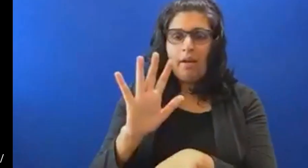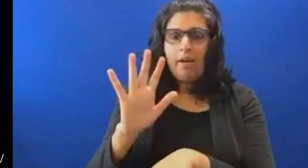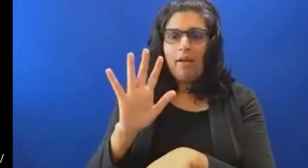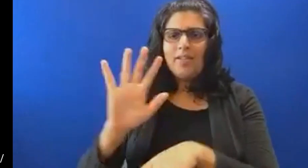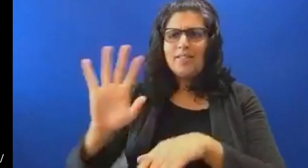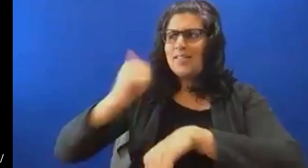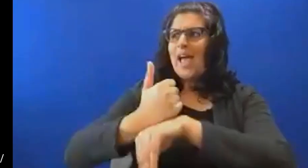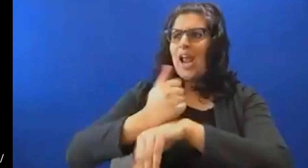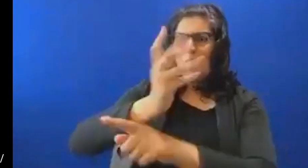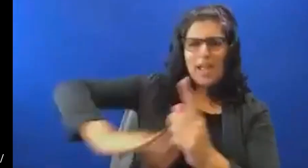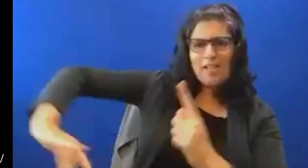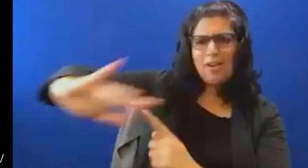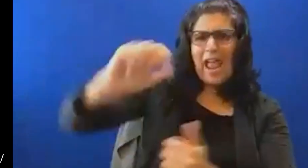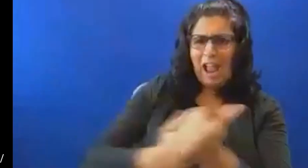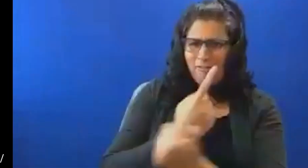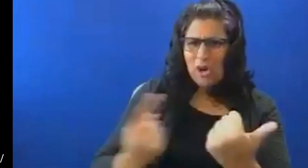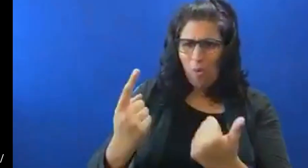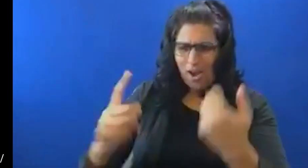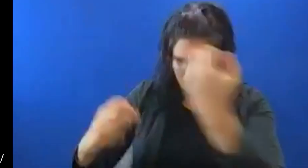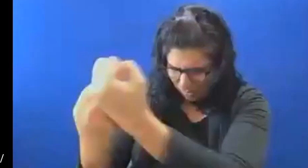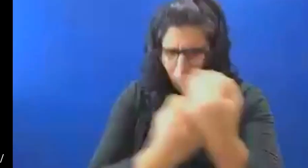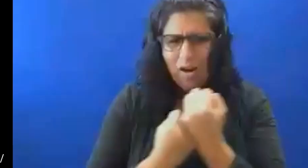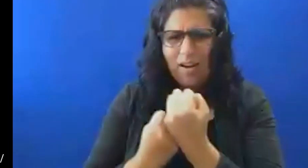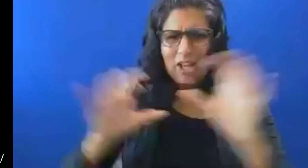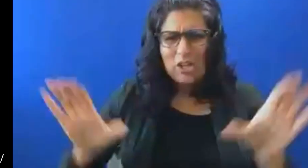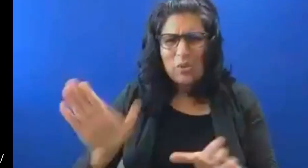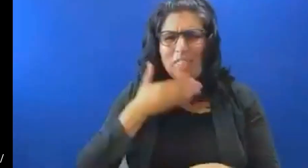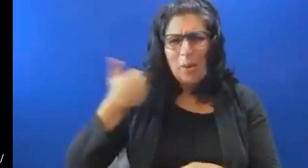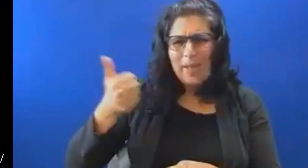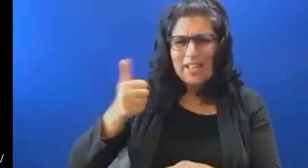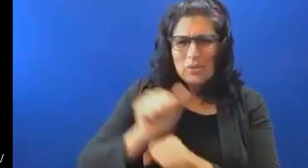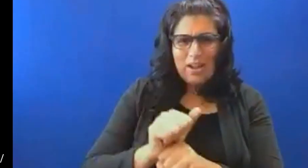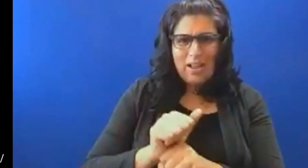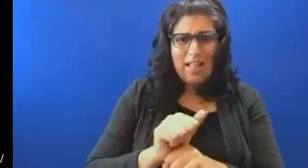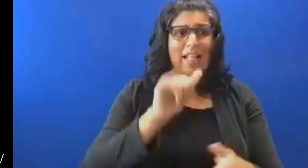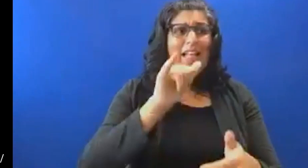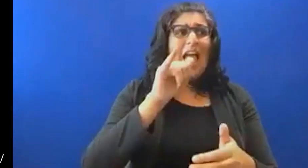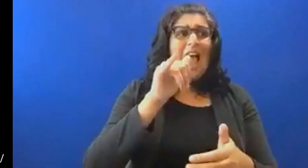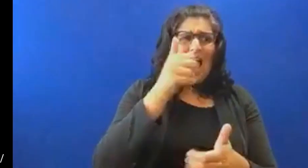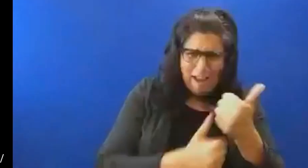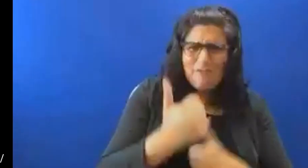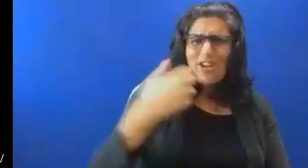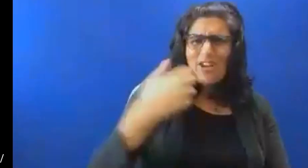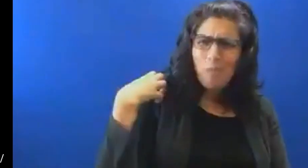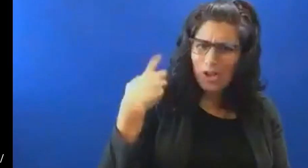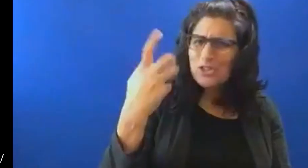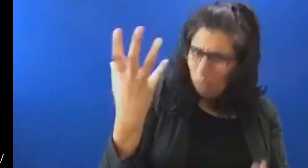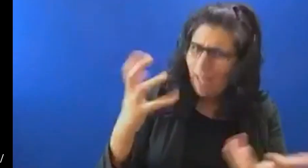where everybody can do their best work. That is, in fact, what every employer should want for their employees is for them to feel